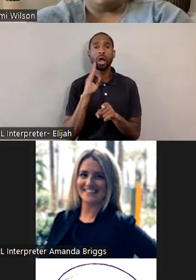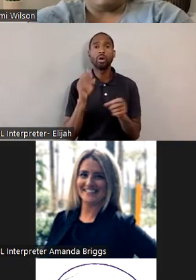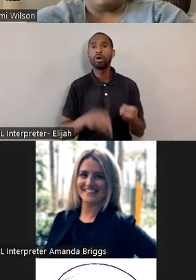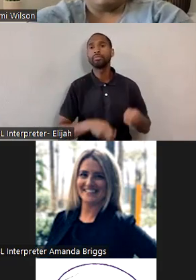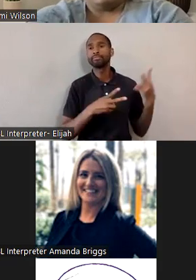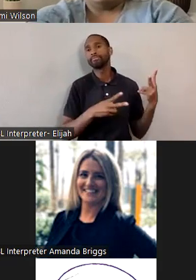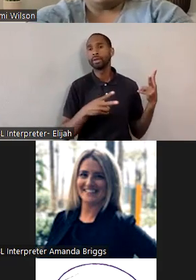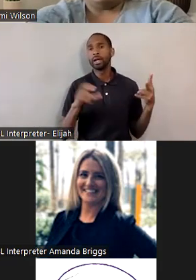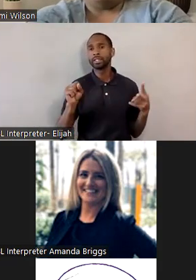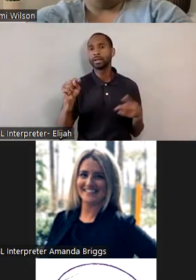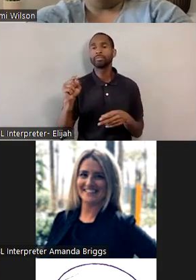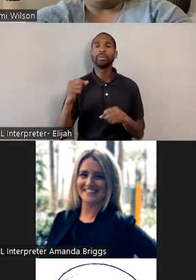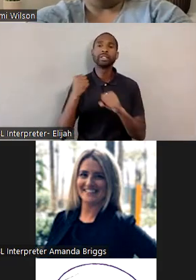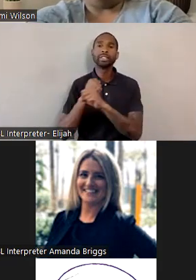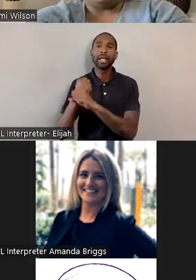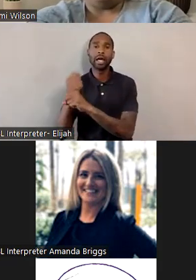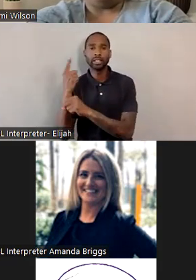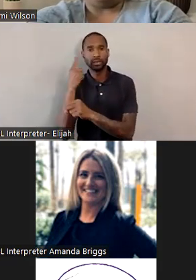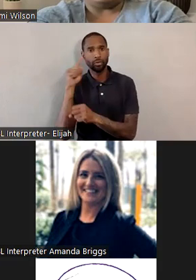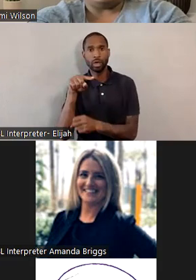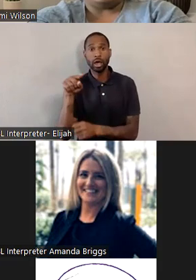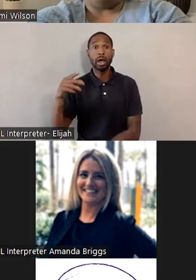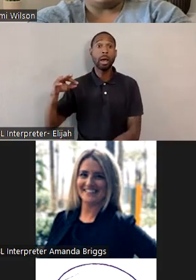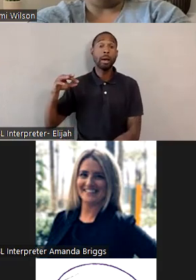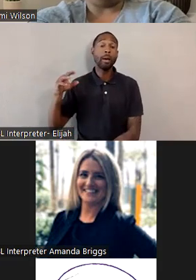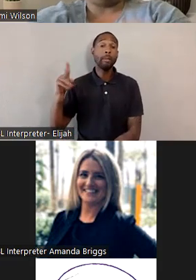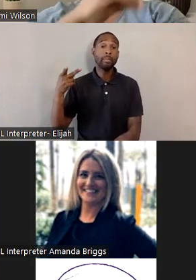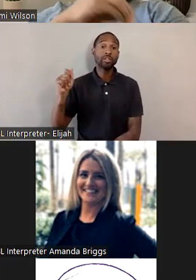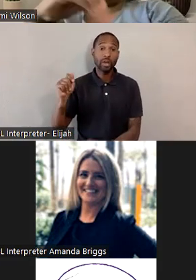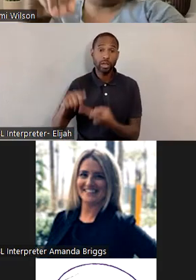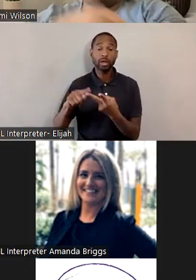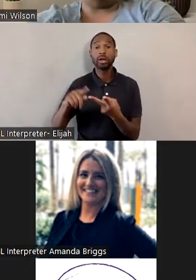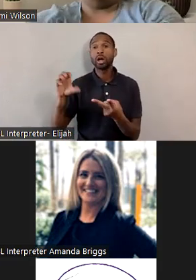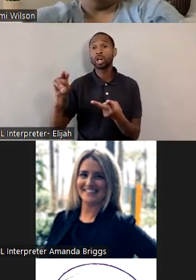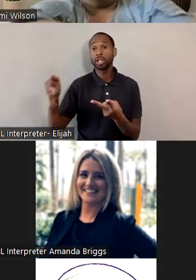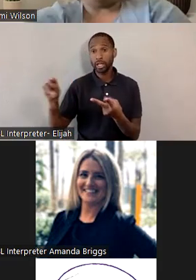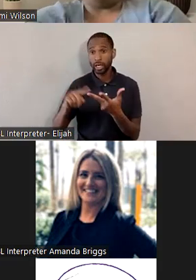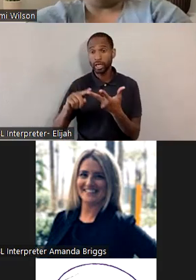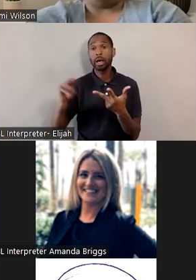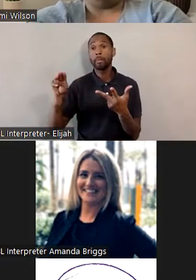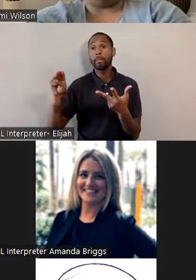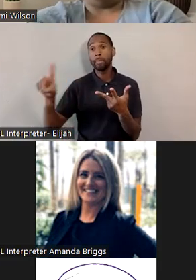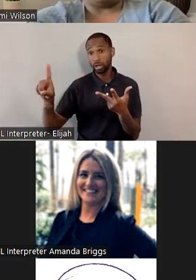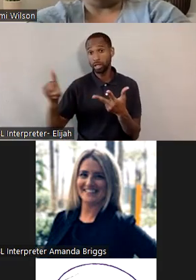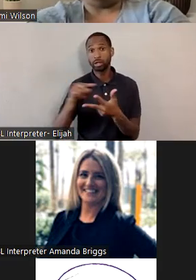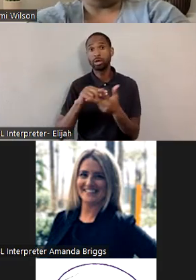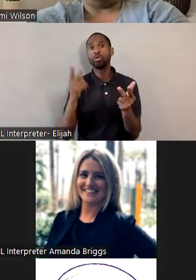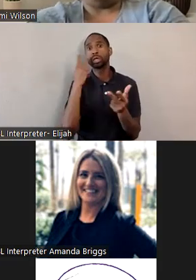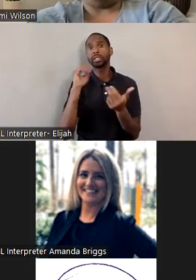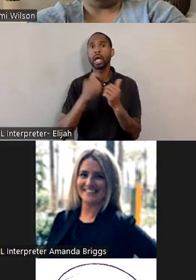for Pennsylvania, Connecticut, and Maryland, just so you could see how it progressed over